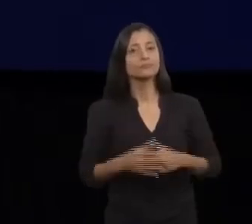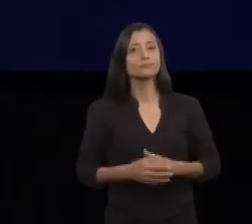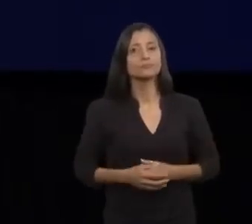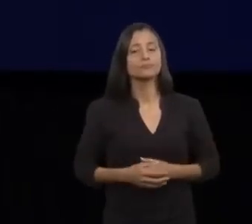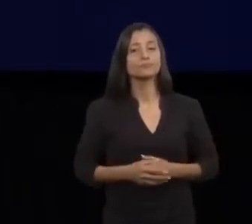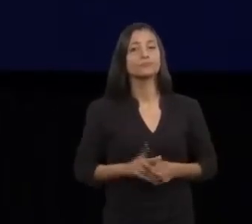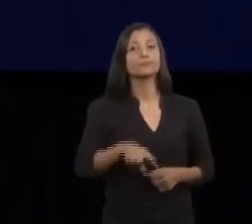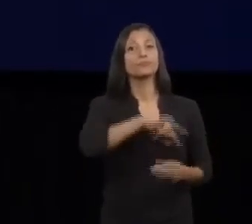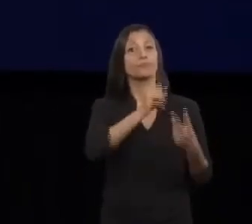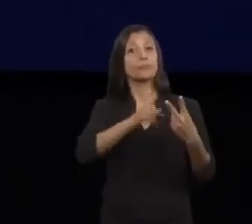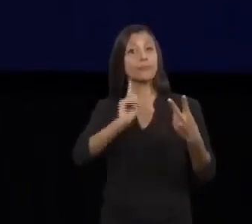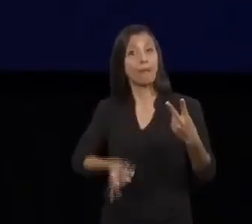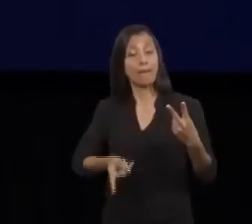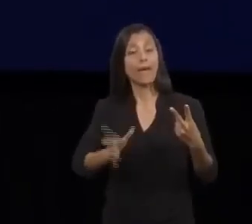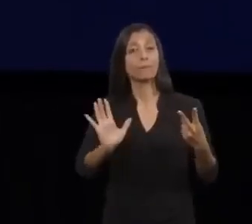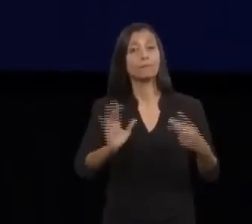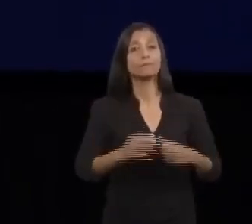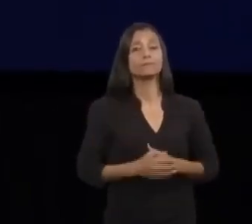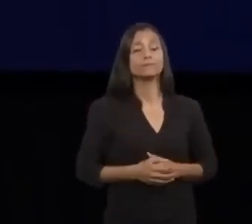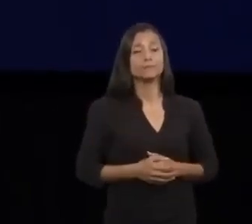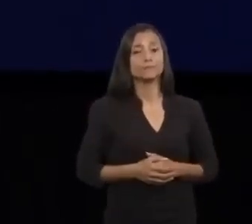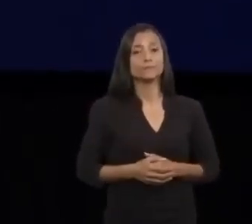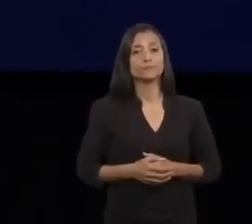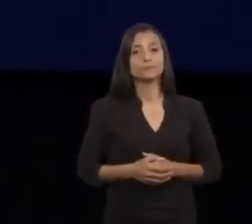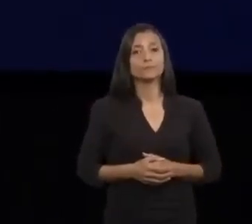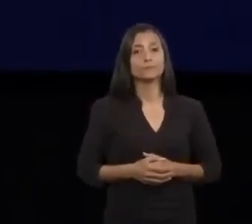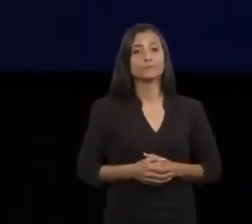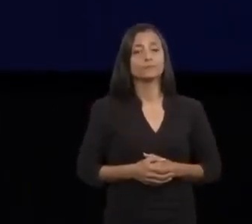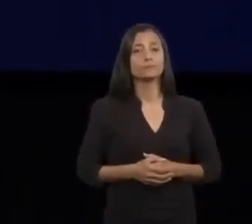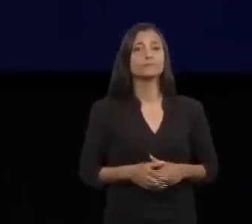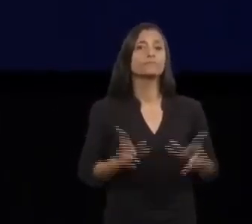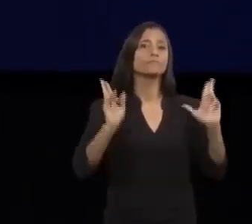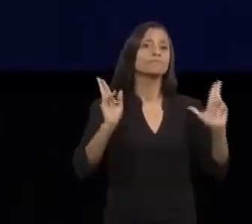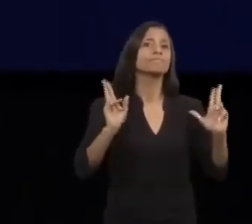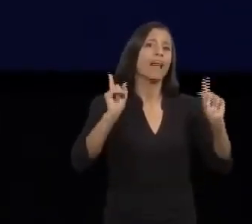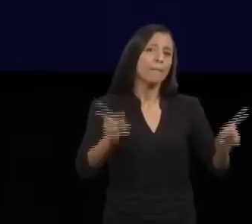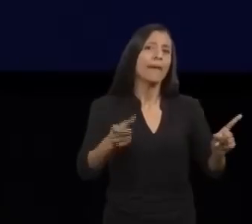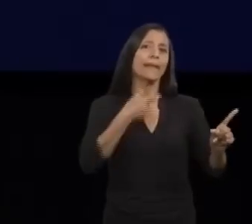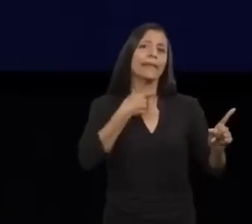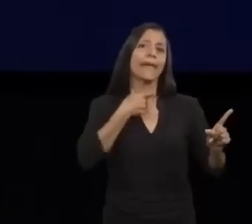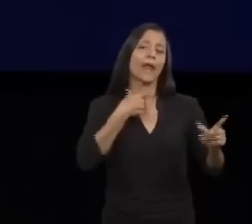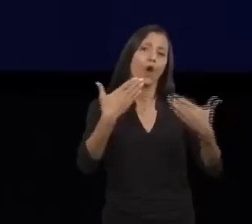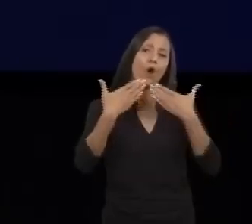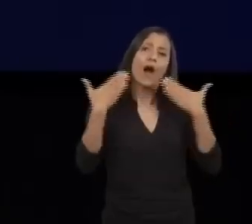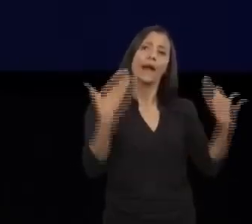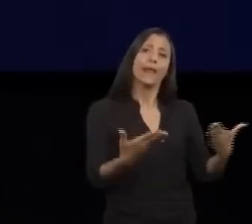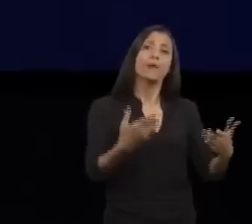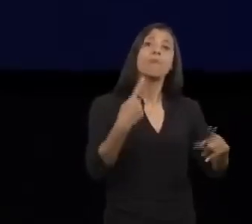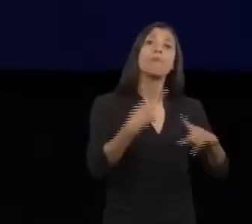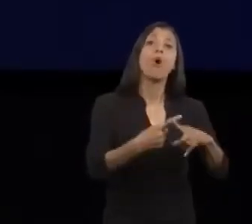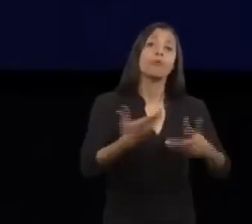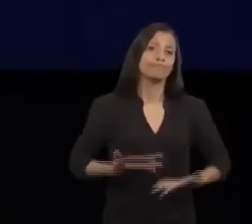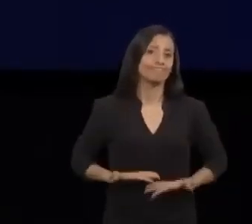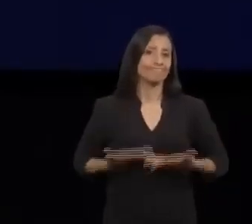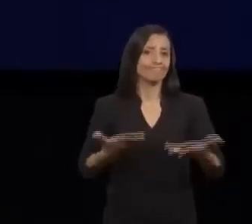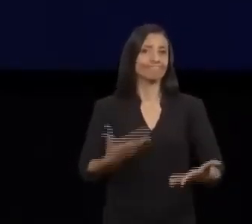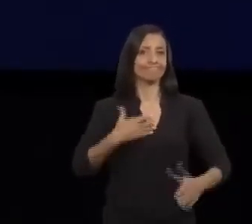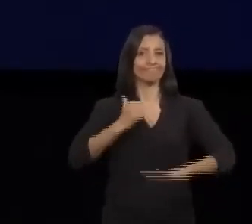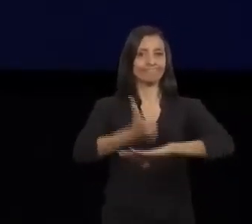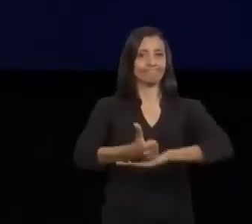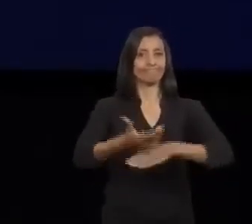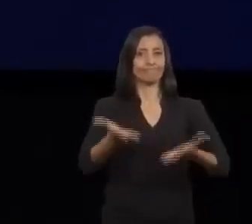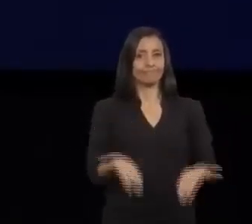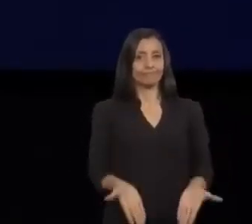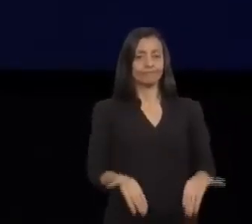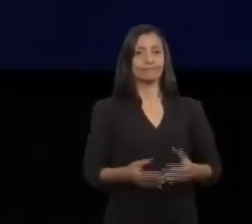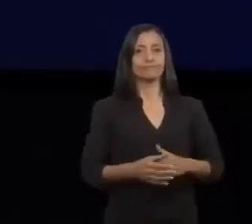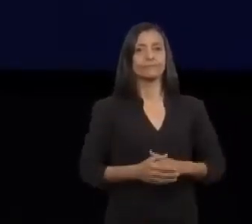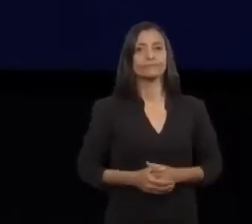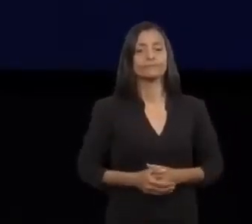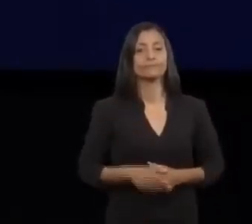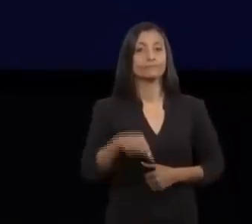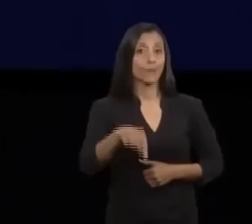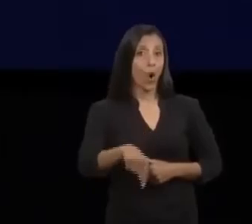On the other hand, I also want to thank you for inviting me to this dissertation.